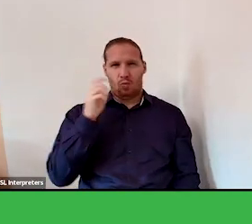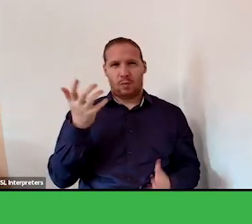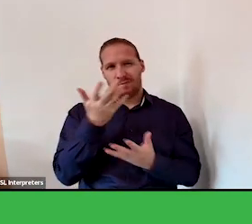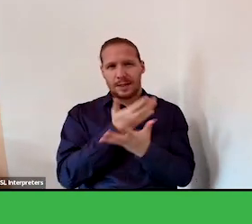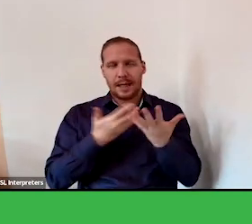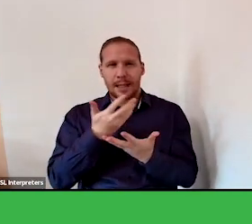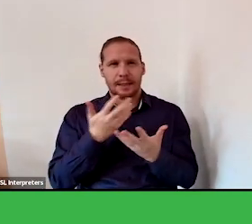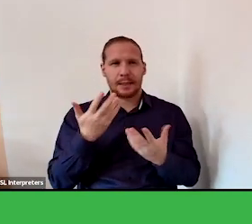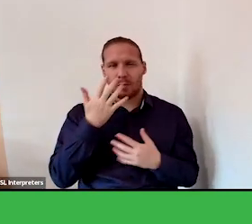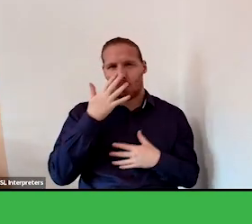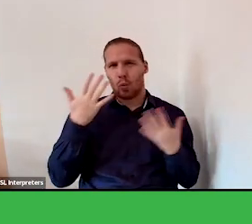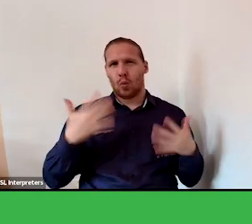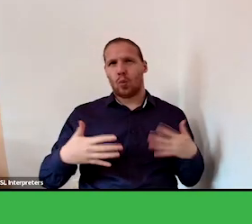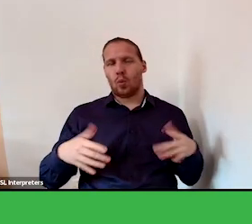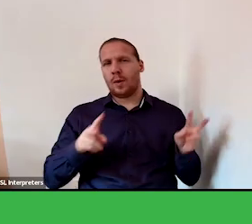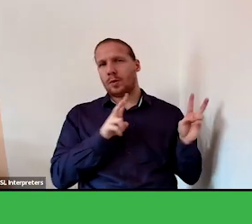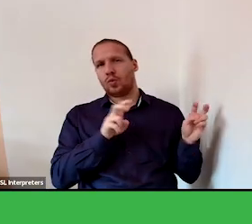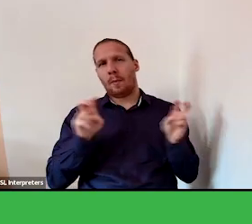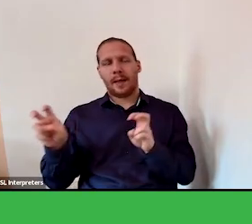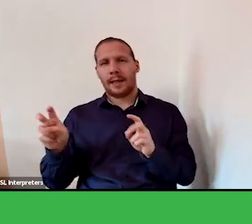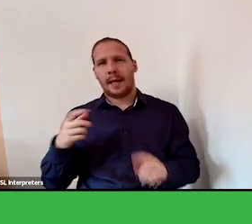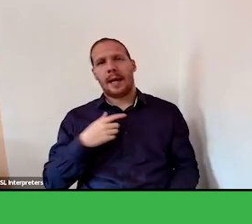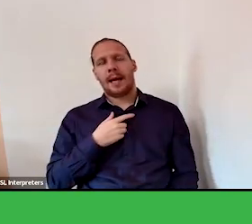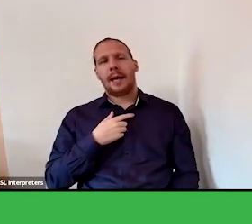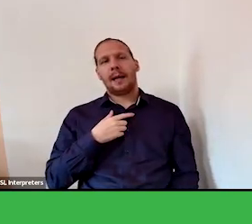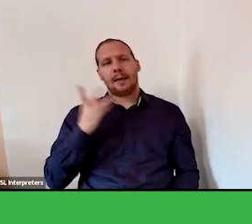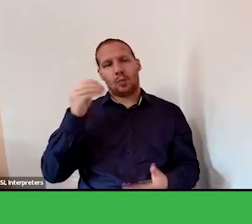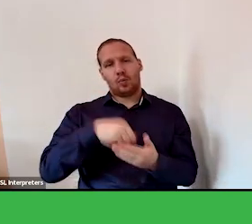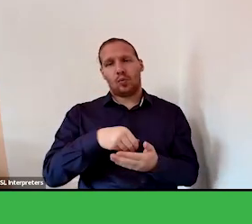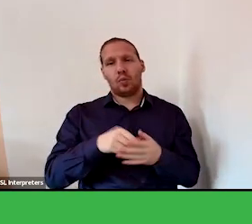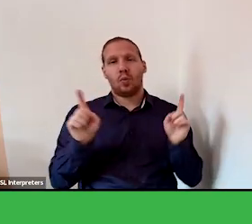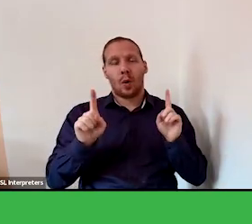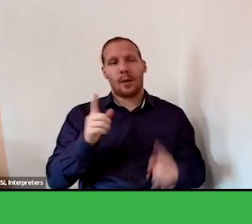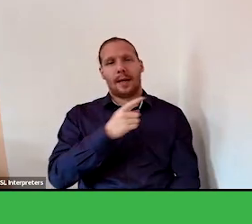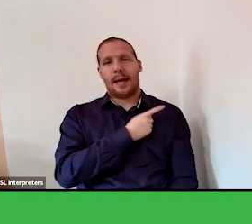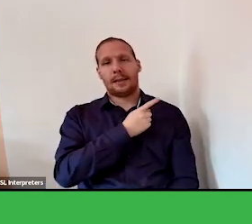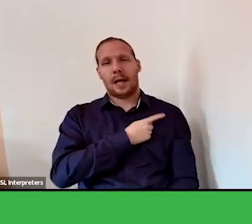which includes talking about anxiety, depression and other potentially adverse life experiences.